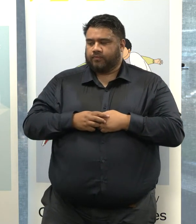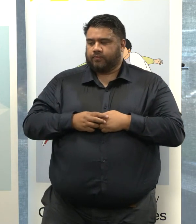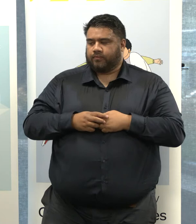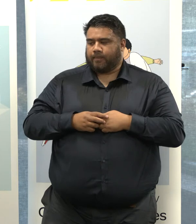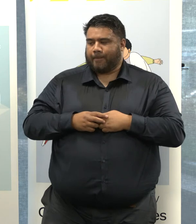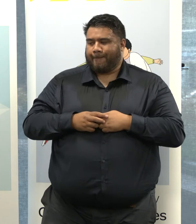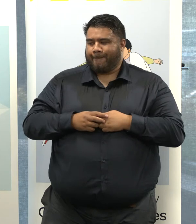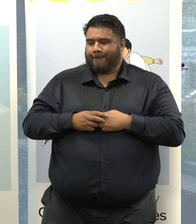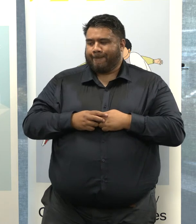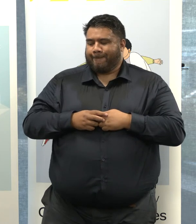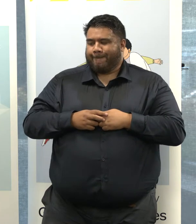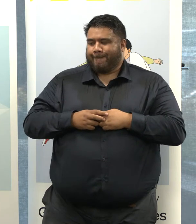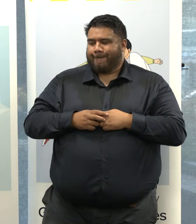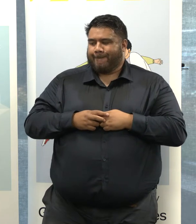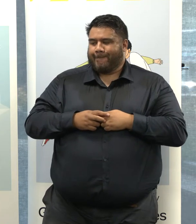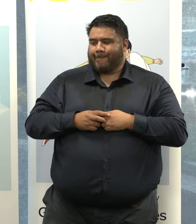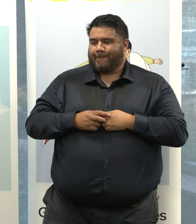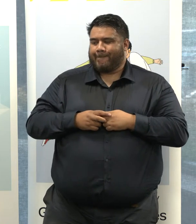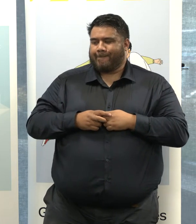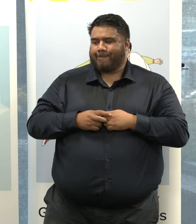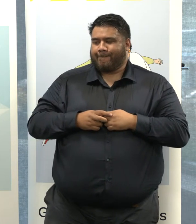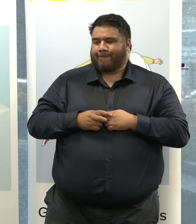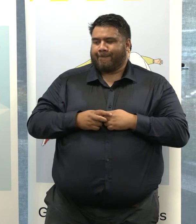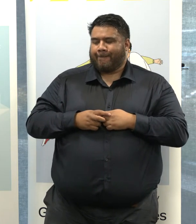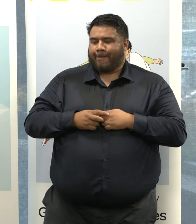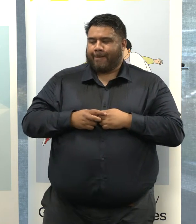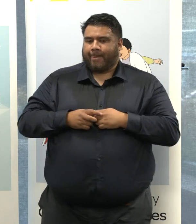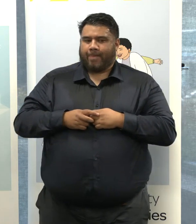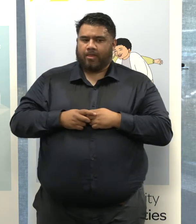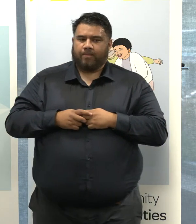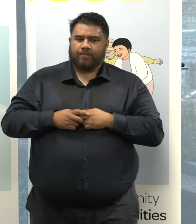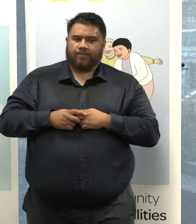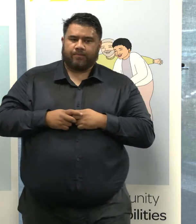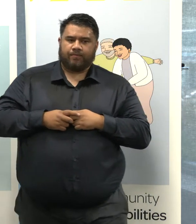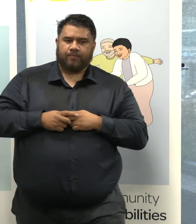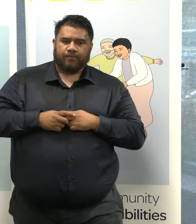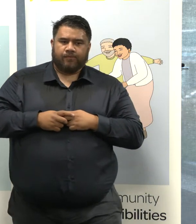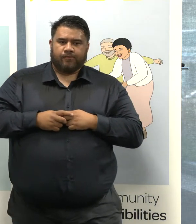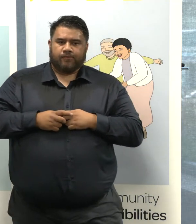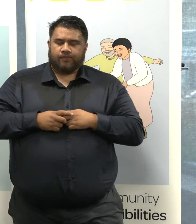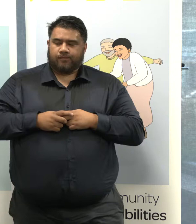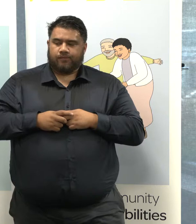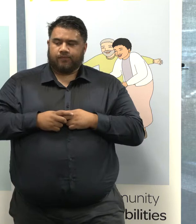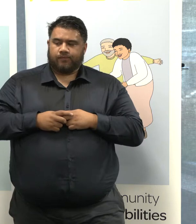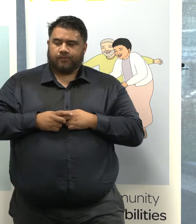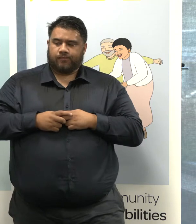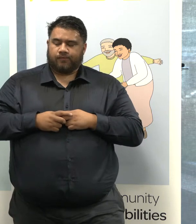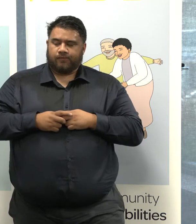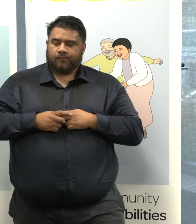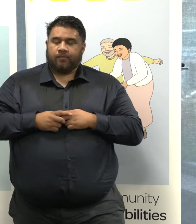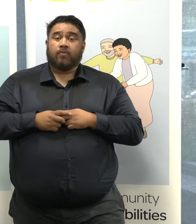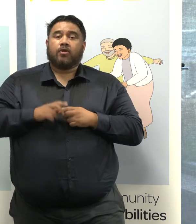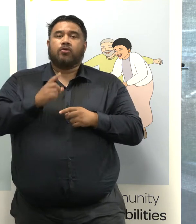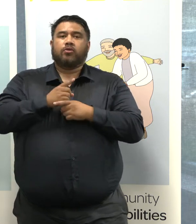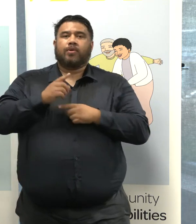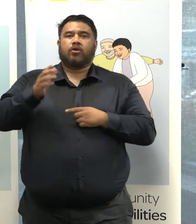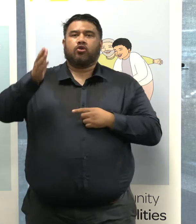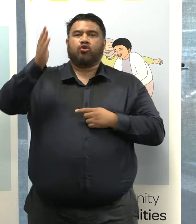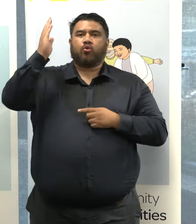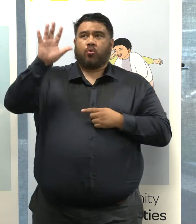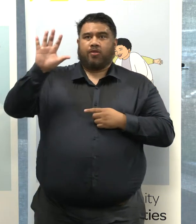I will just have a quick look